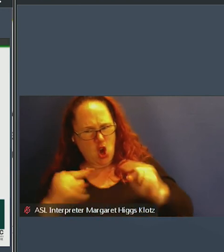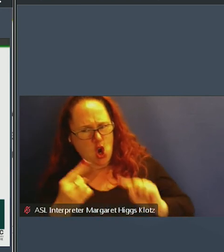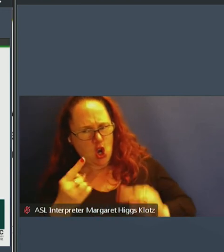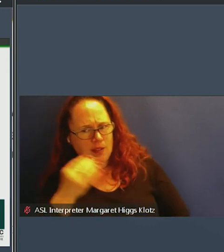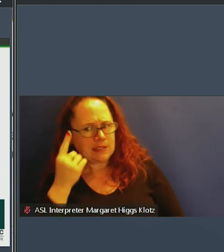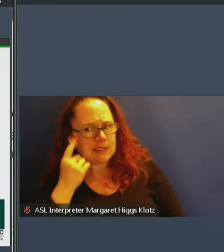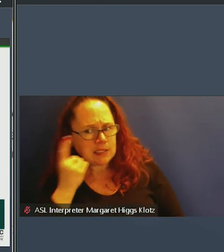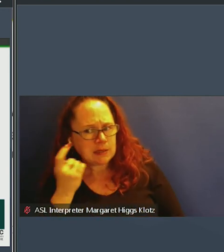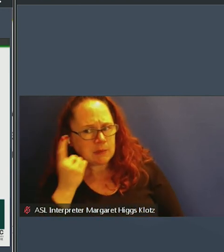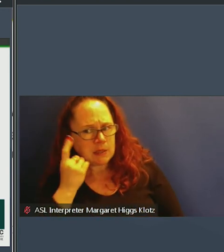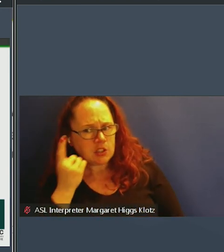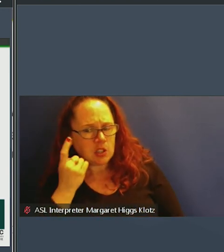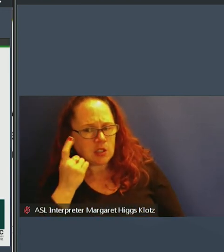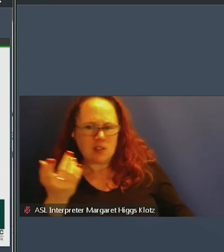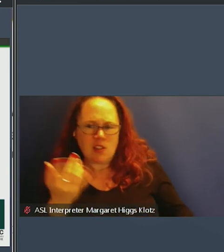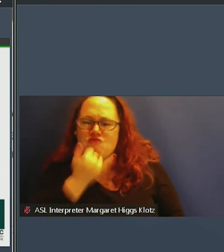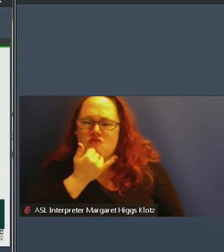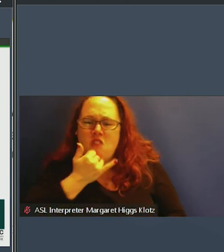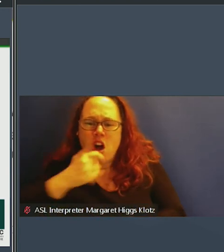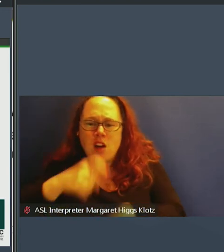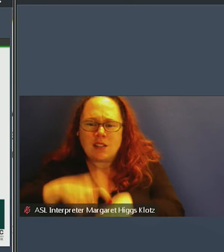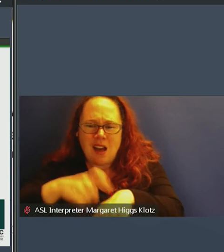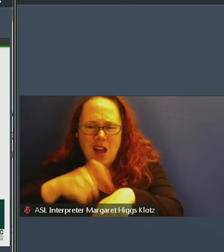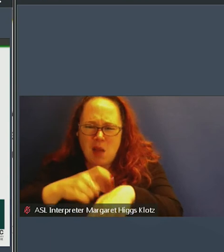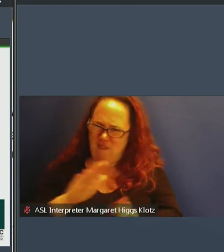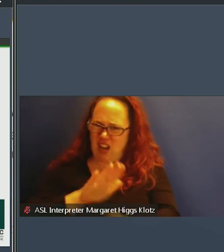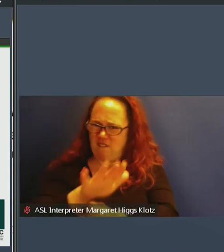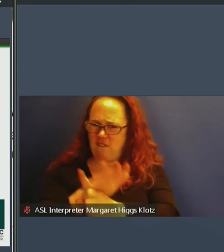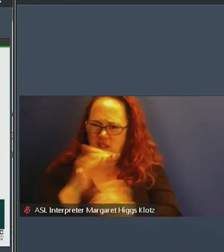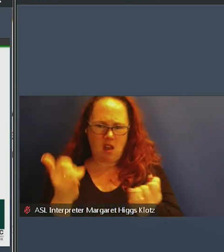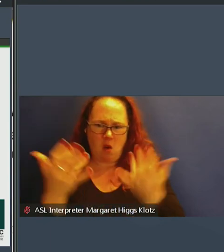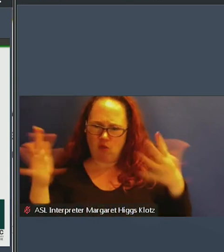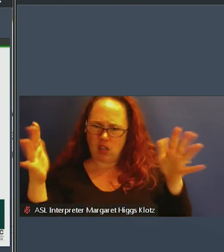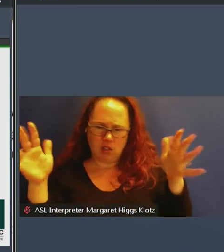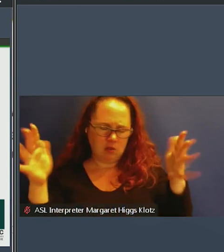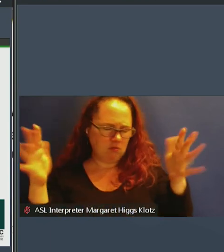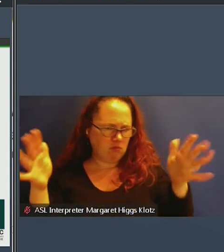we don't need that. Now, too much of that, there's too much of it.